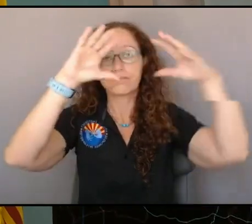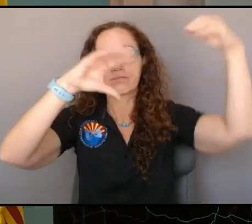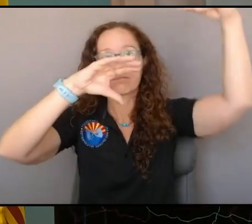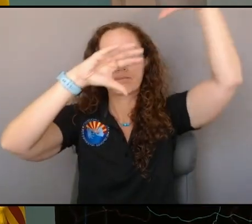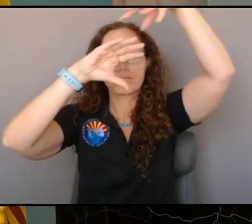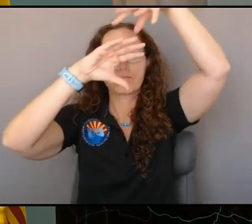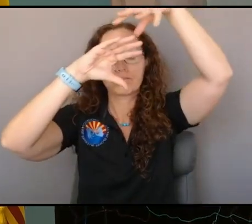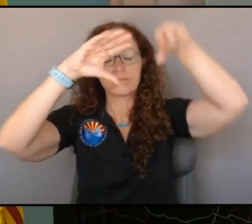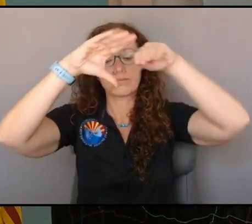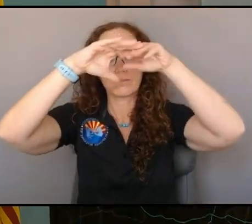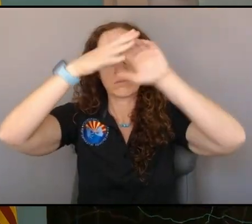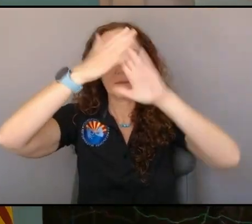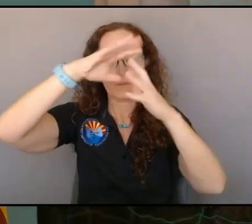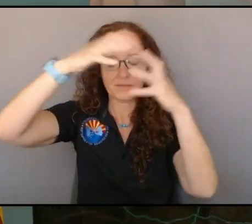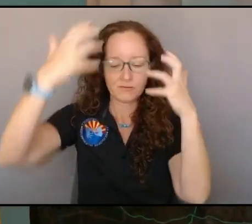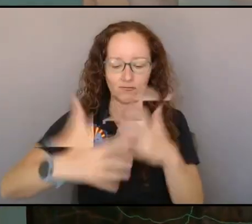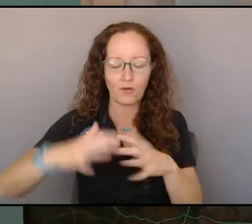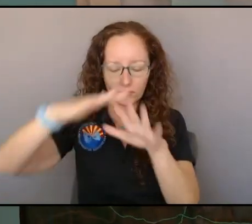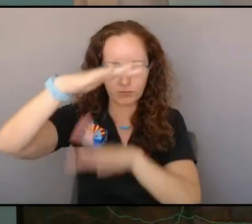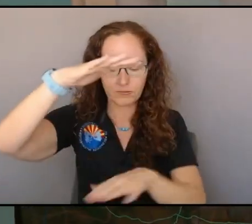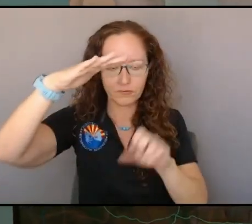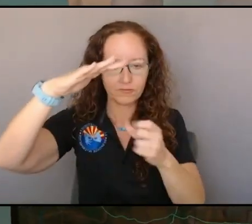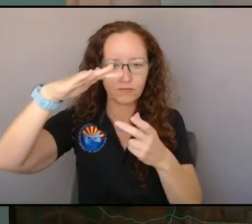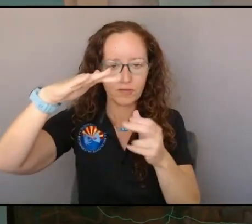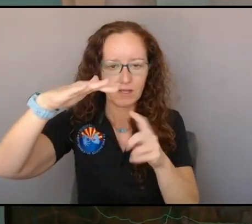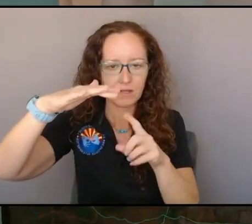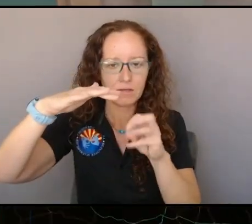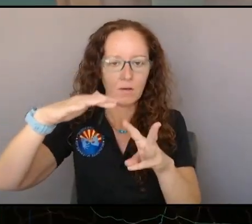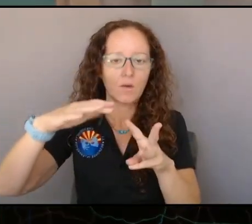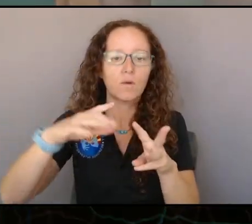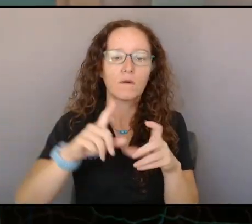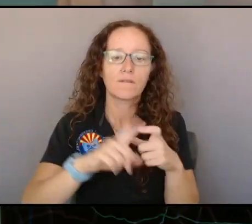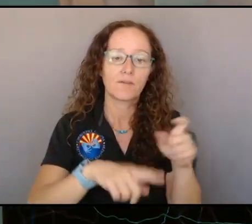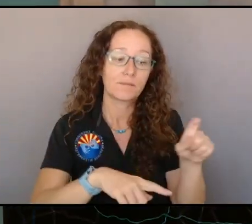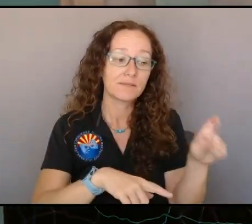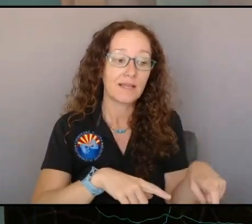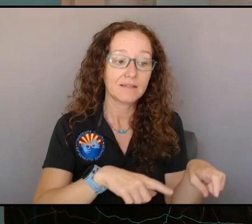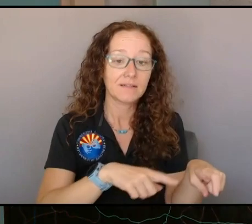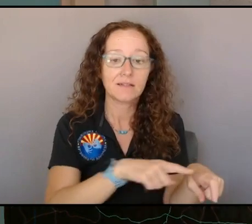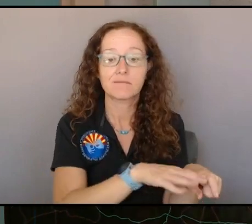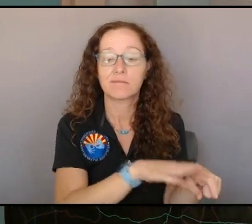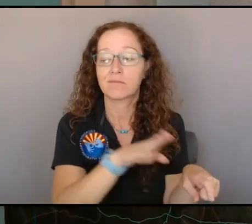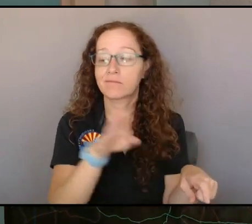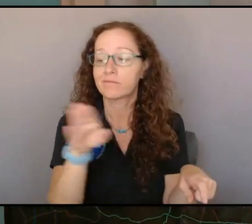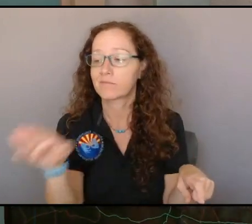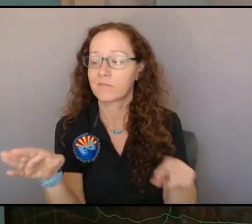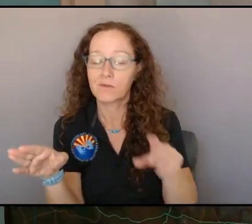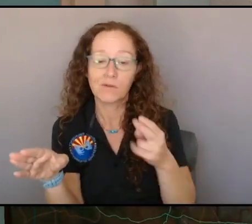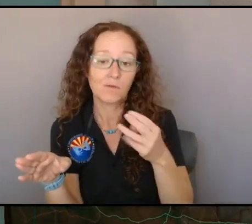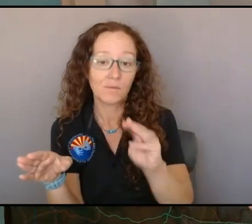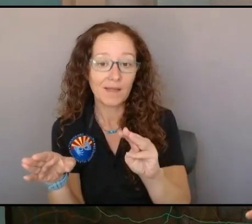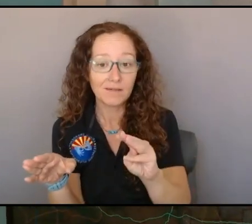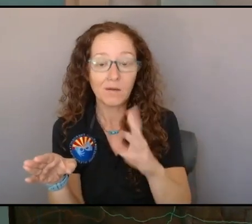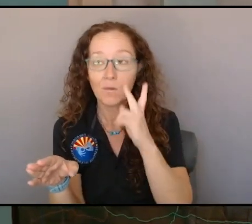move back to the west. This is now in New Mexico and you see a lot of clear skies with some intermittent, low clouds